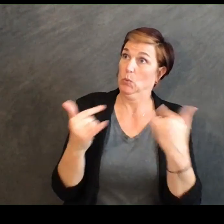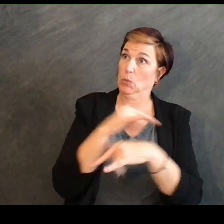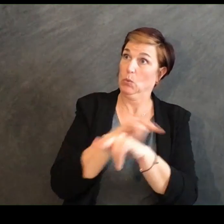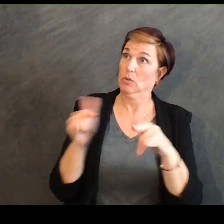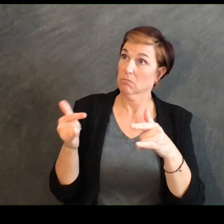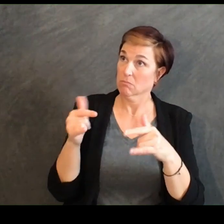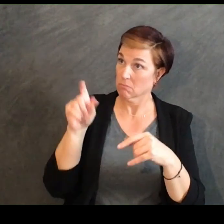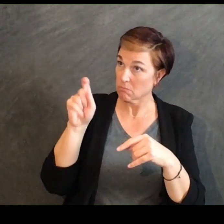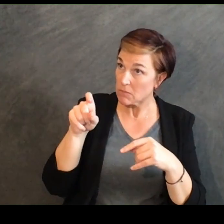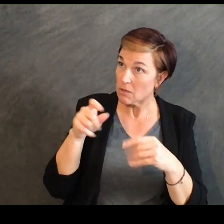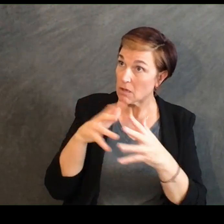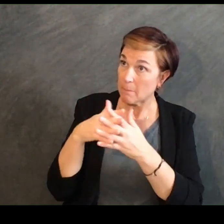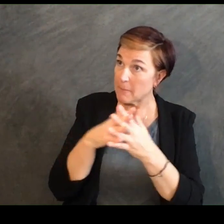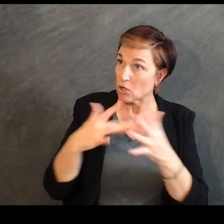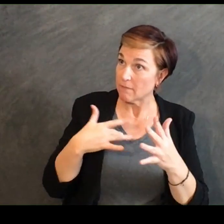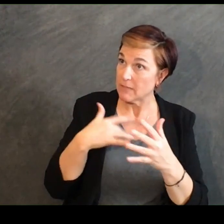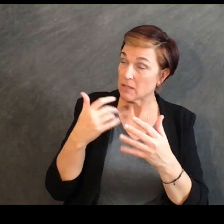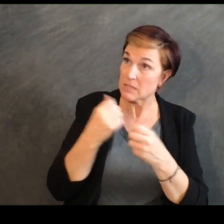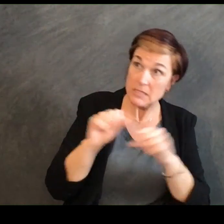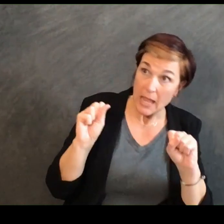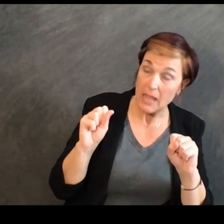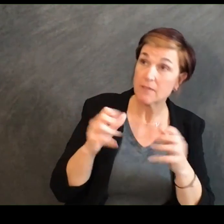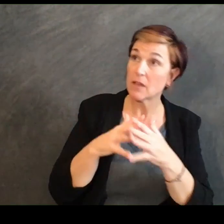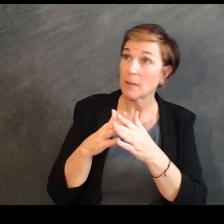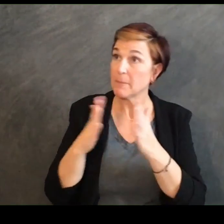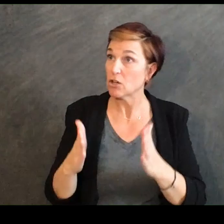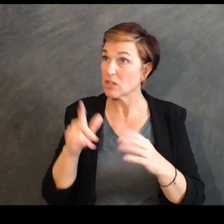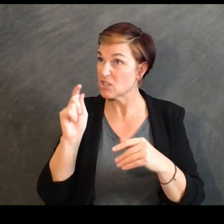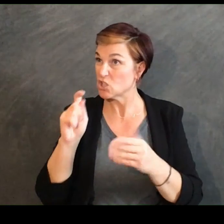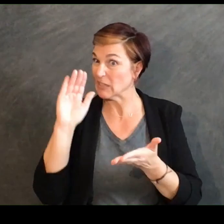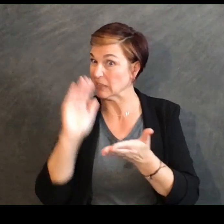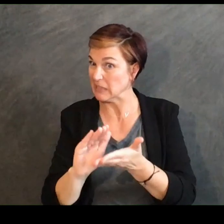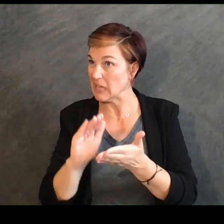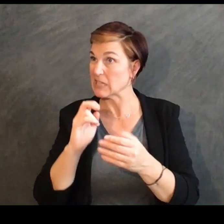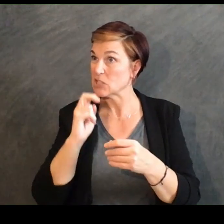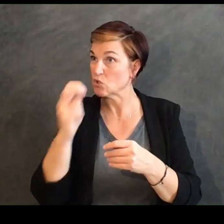states such as Washington State New York and other hotspots within this country